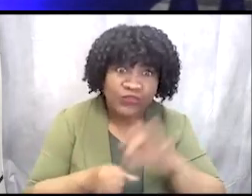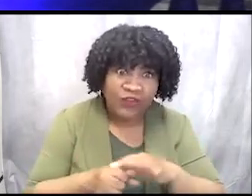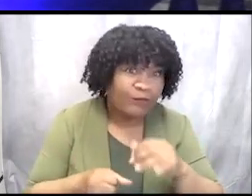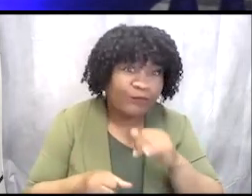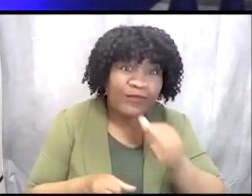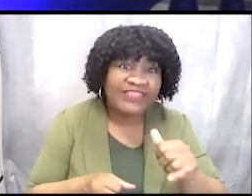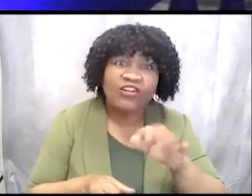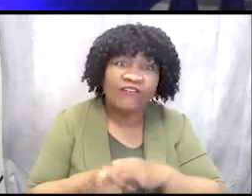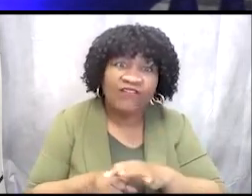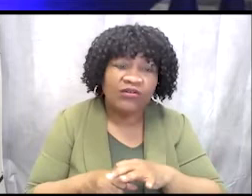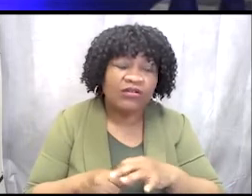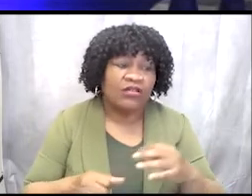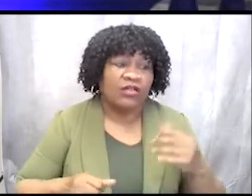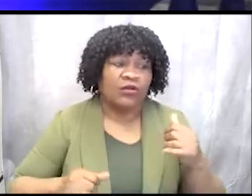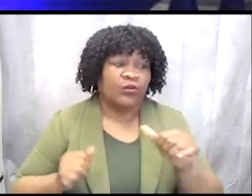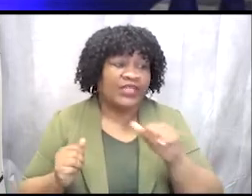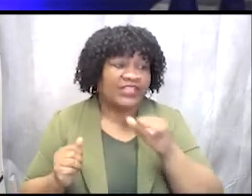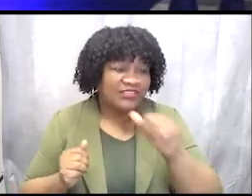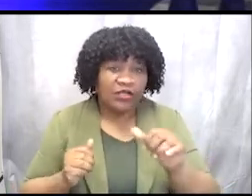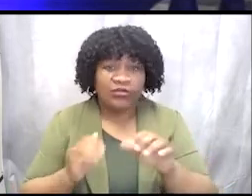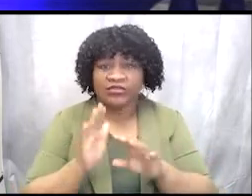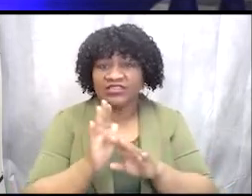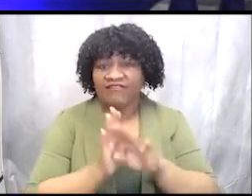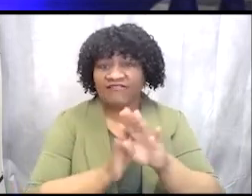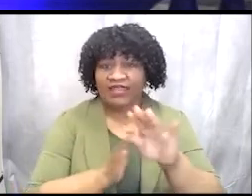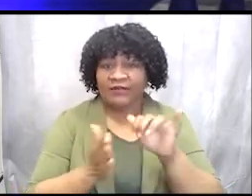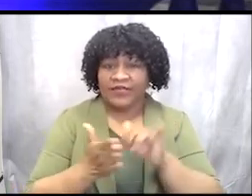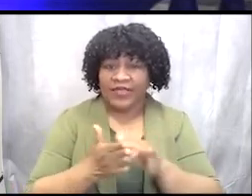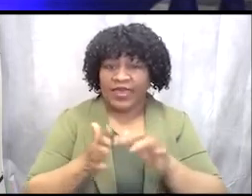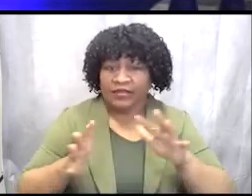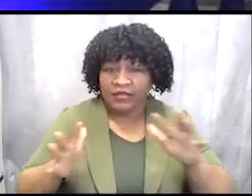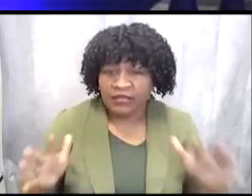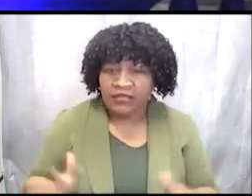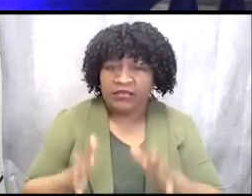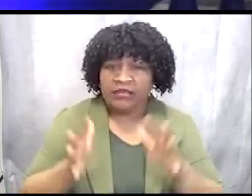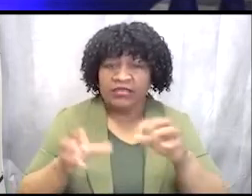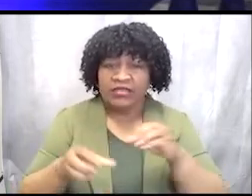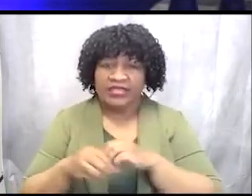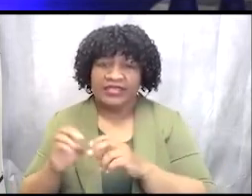And that is because we do not develop that muscle in the K-12 system.